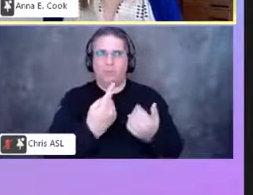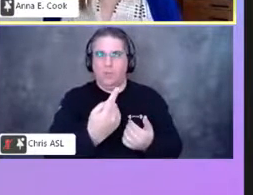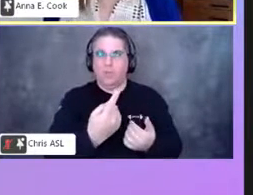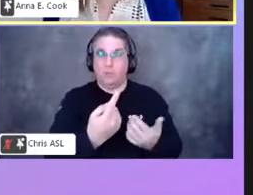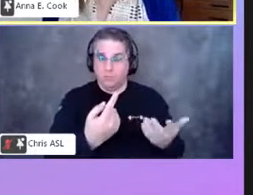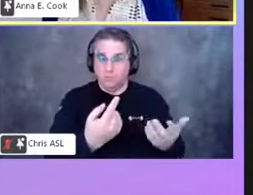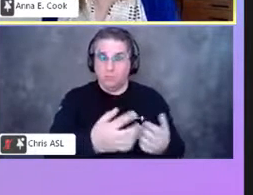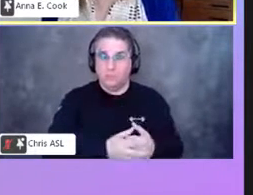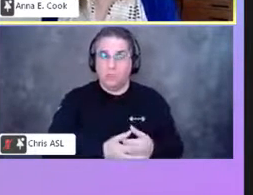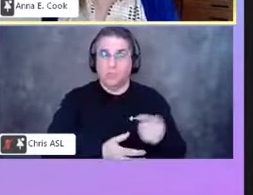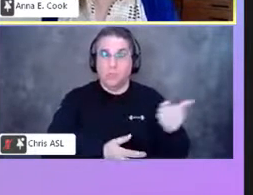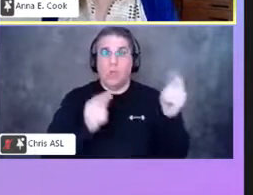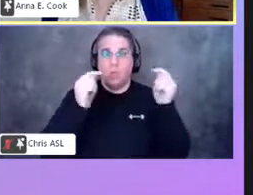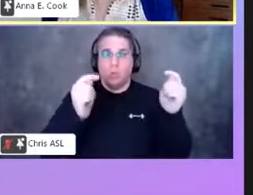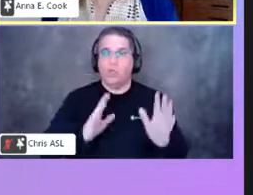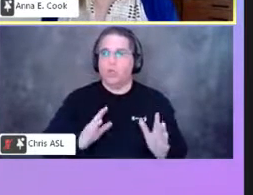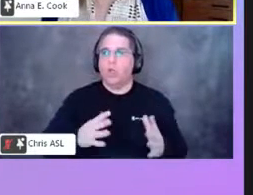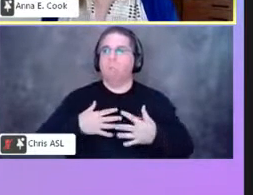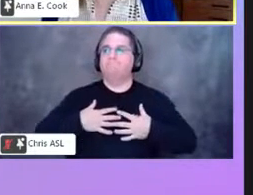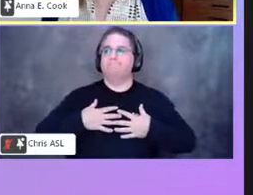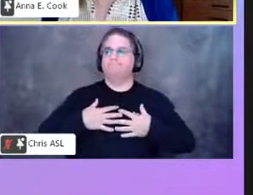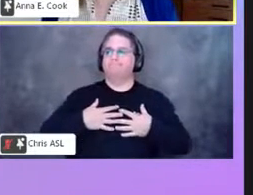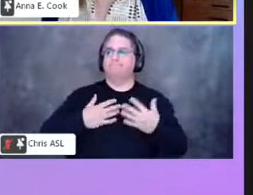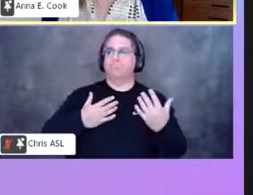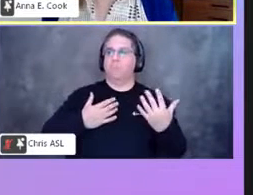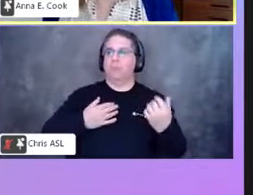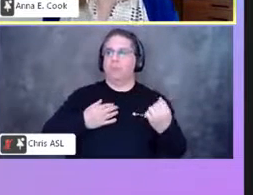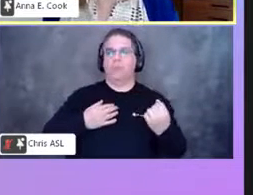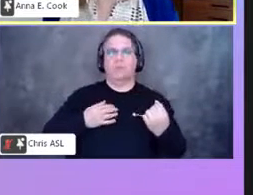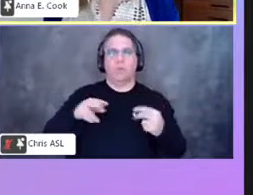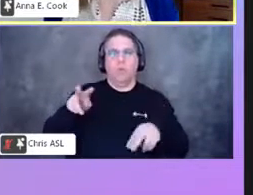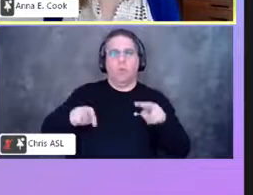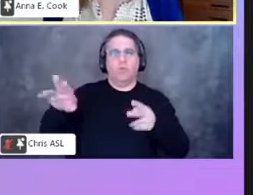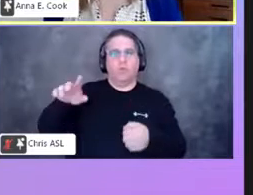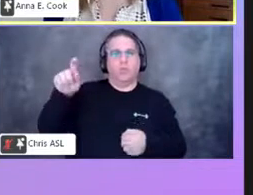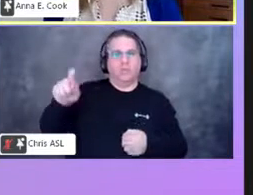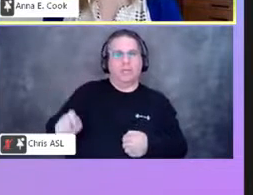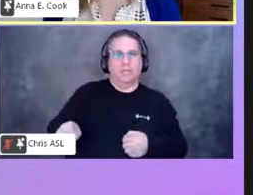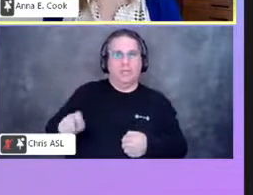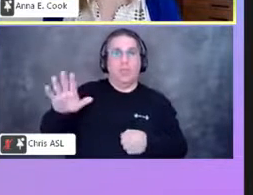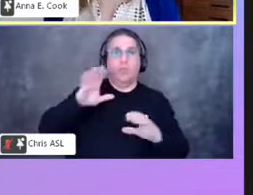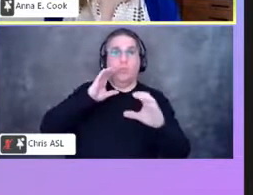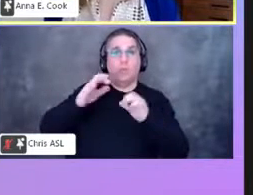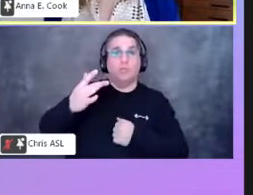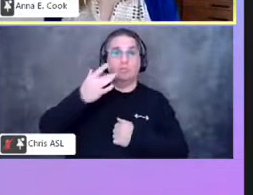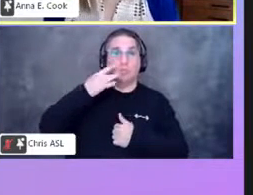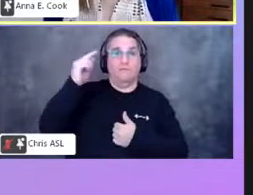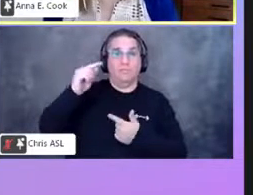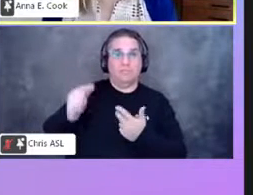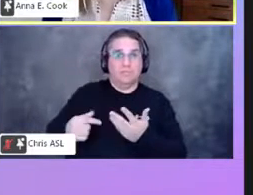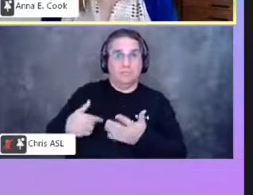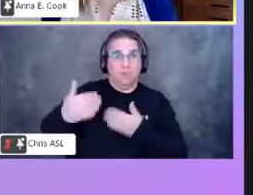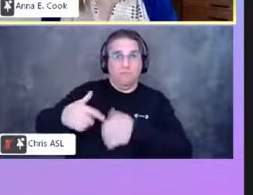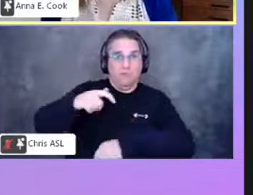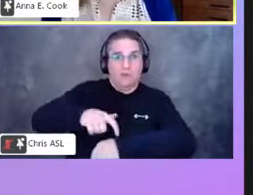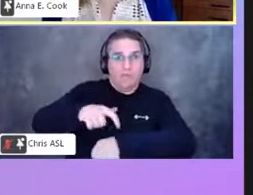the tutor can understand these needs by learning their students communication preferences over time by getting to know their student